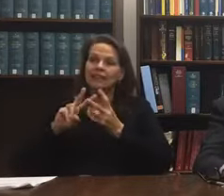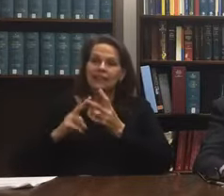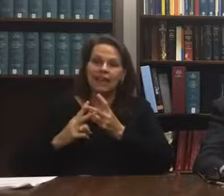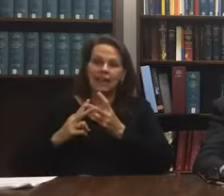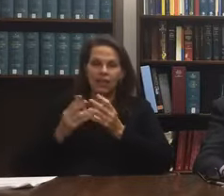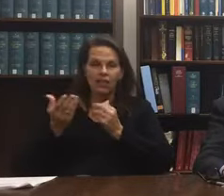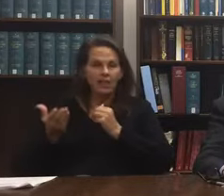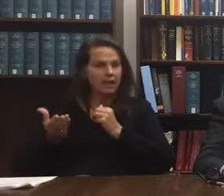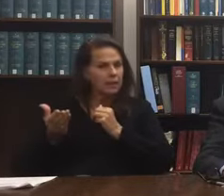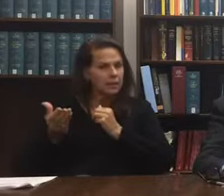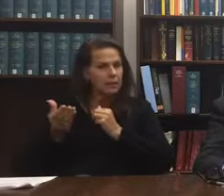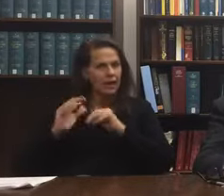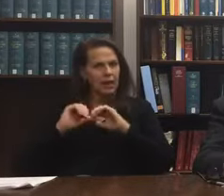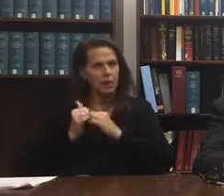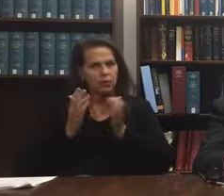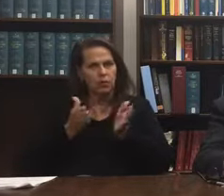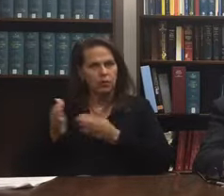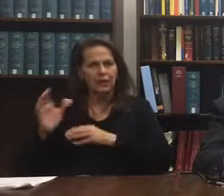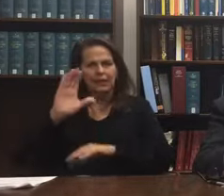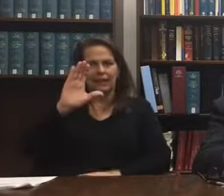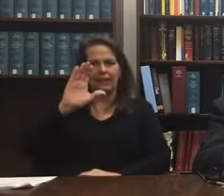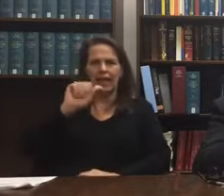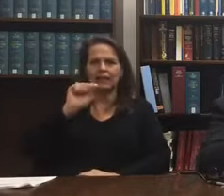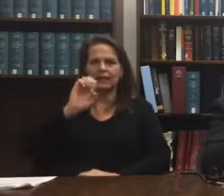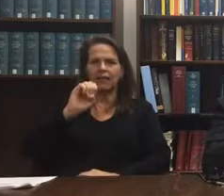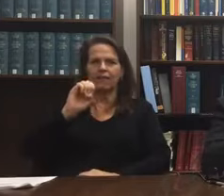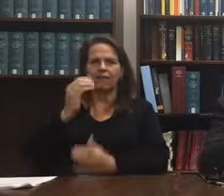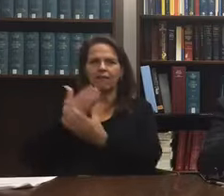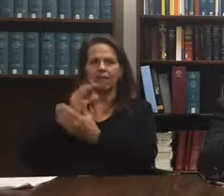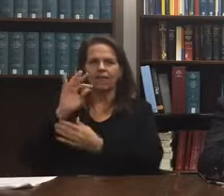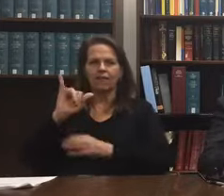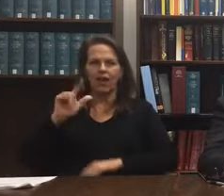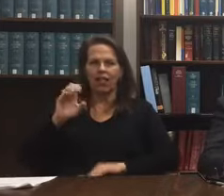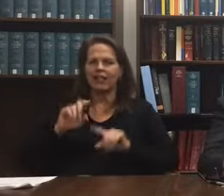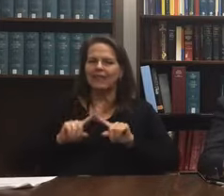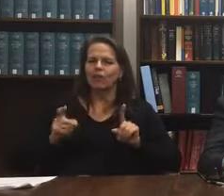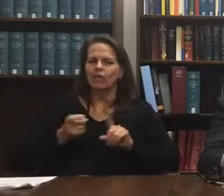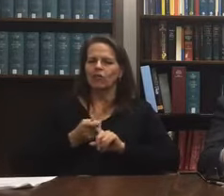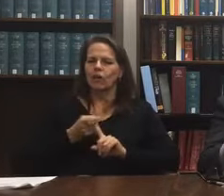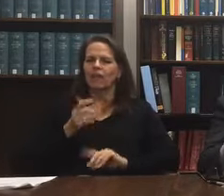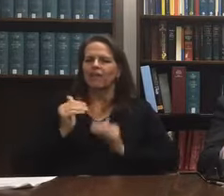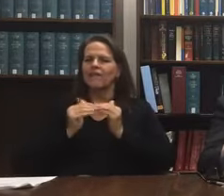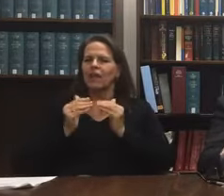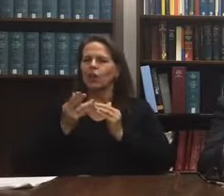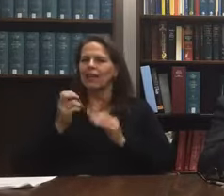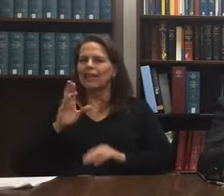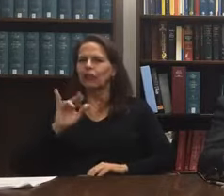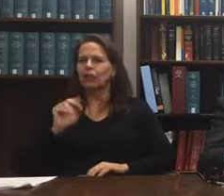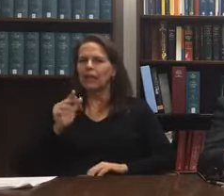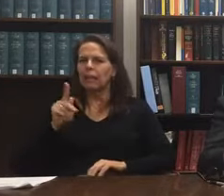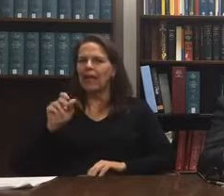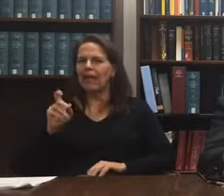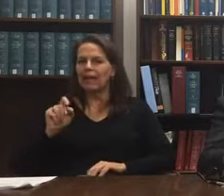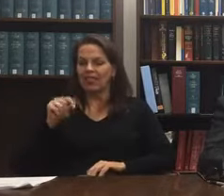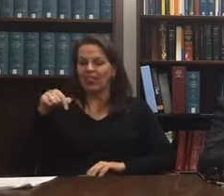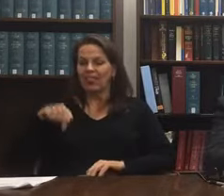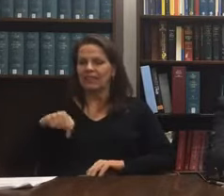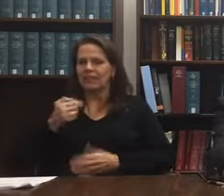how to prepare is the case file and the case file is different than the fair hearing packet fair hearing packet is the evidence that the health plan wants